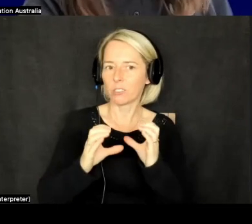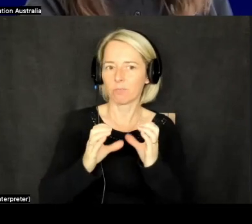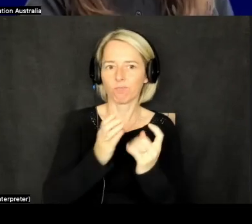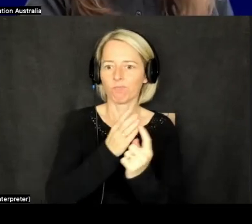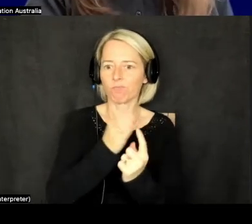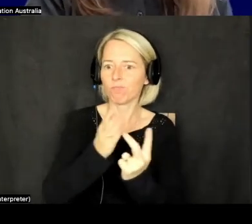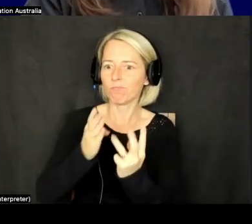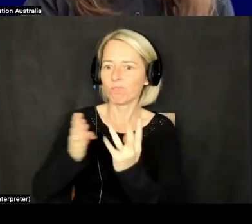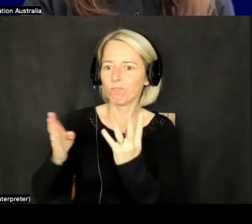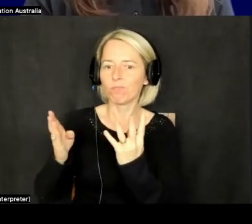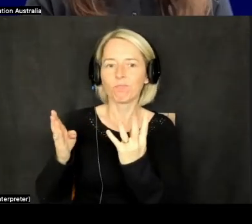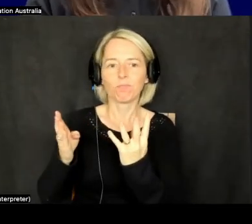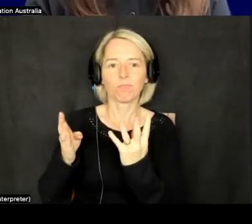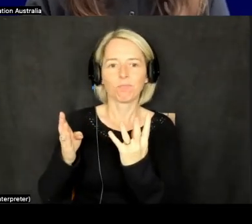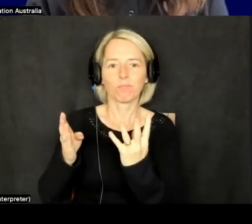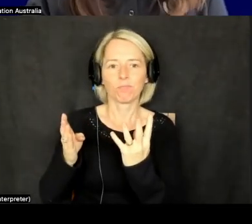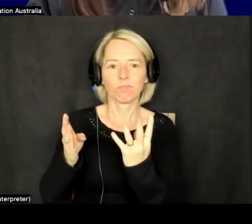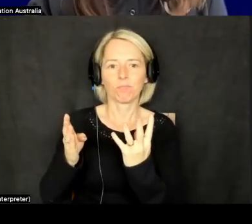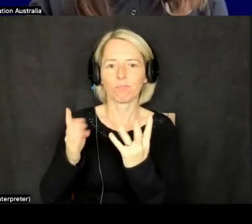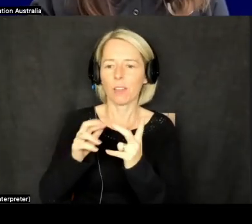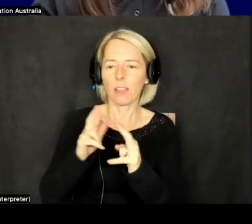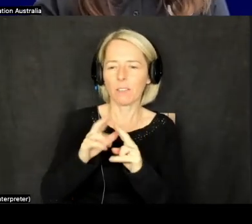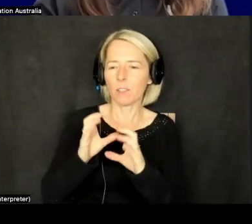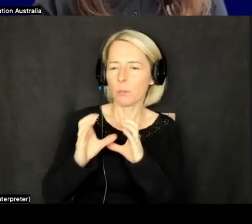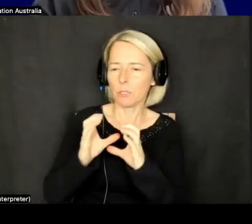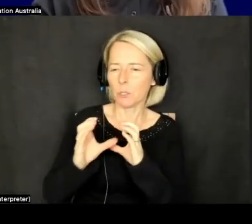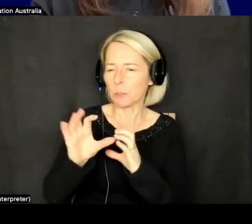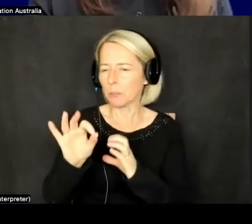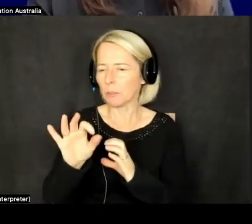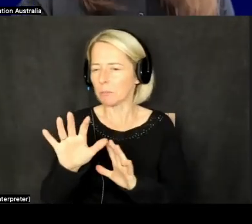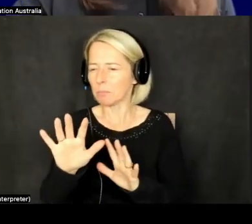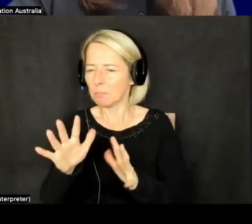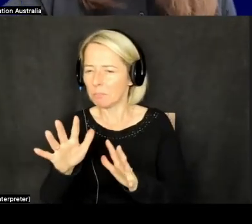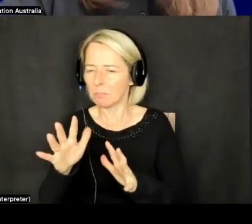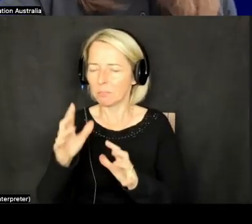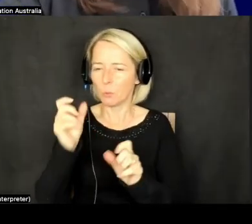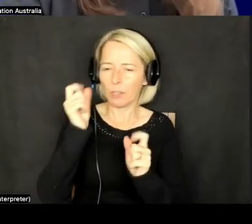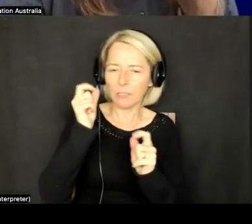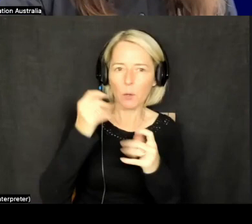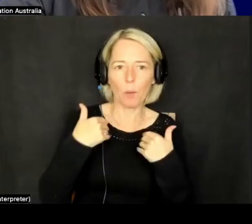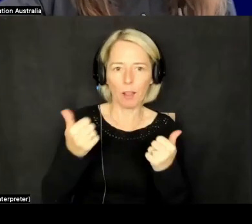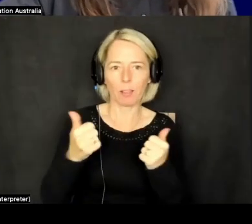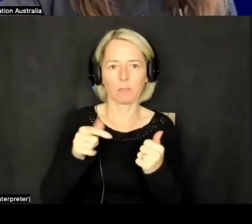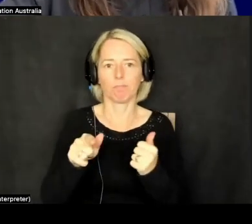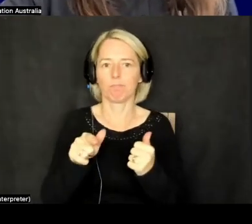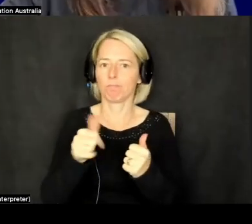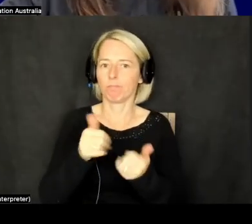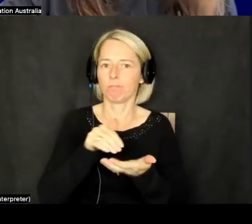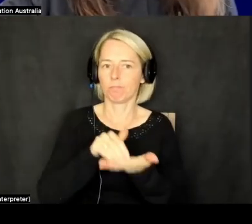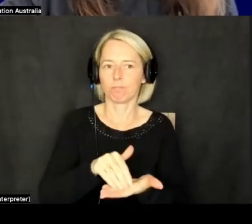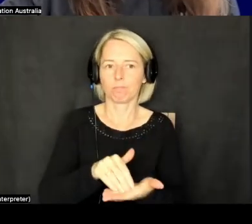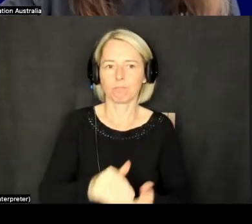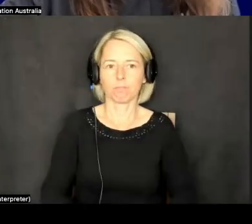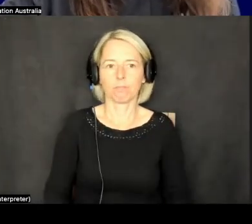well established or understood. The last role that I will discuss in